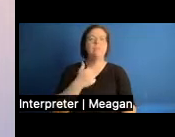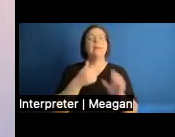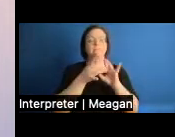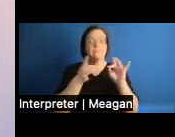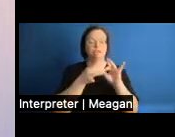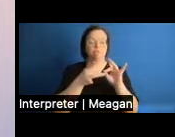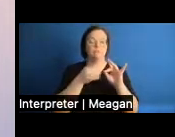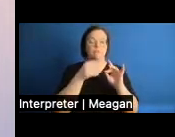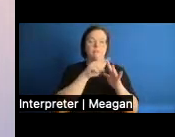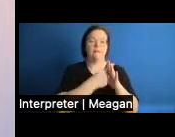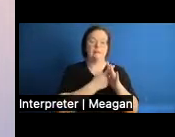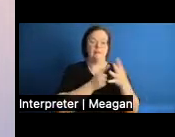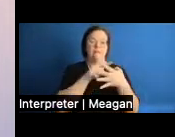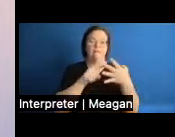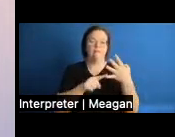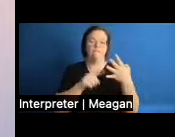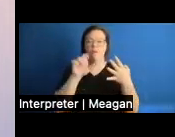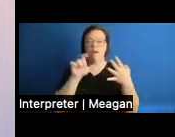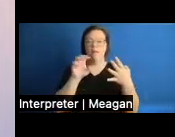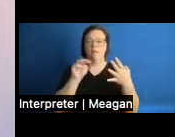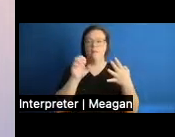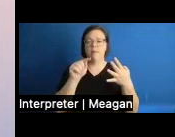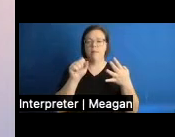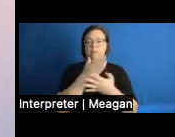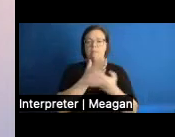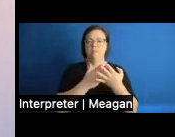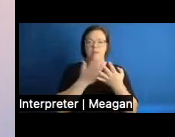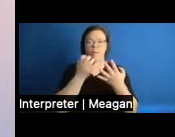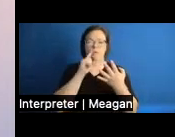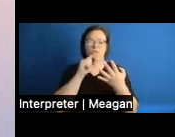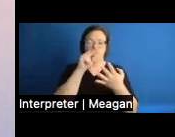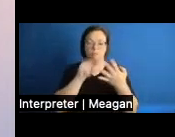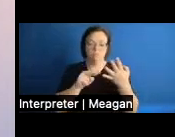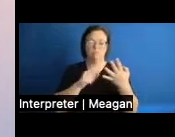the four elements that I want to look at closer and they are I think a part of this poem.